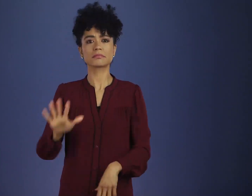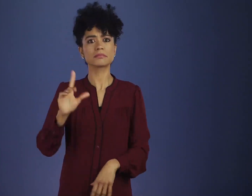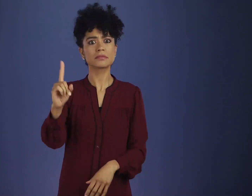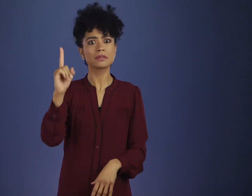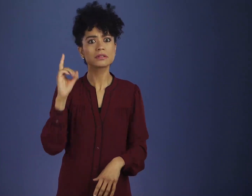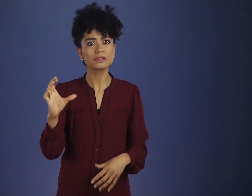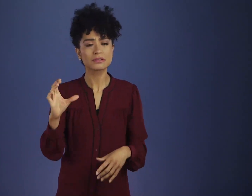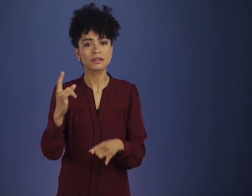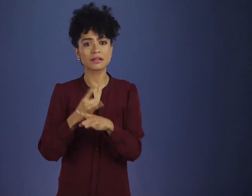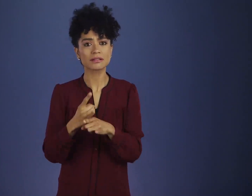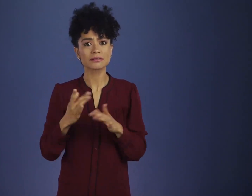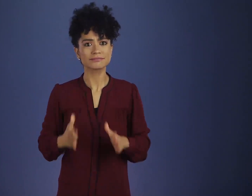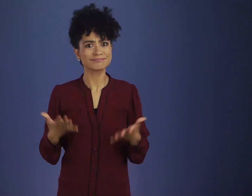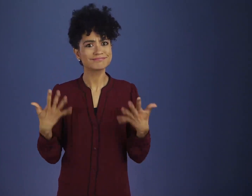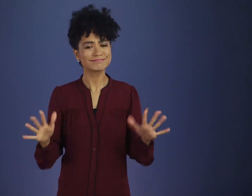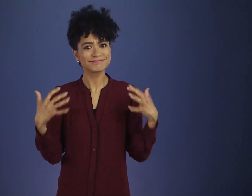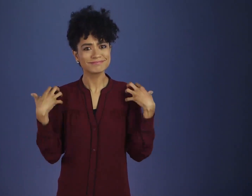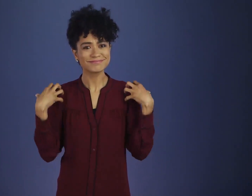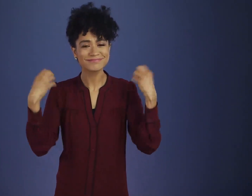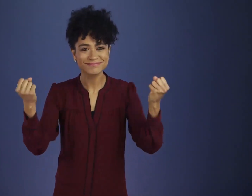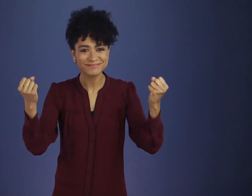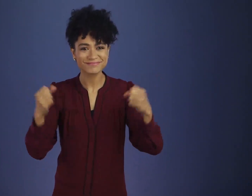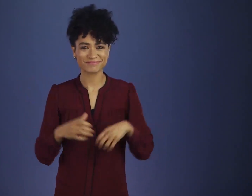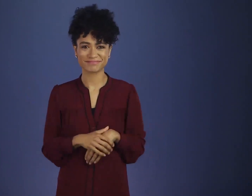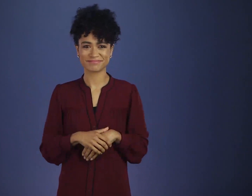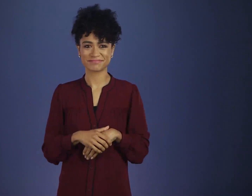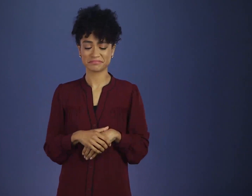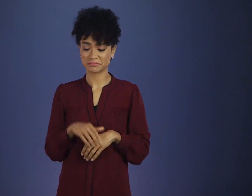At this time the recoveries numbered about one hundred.